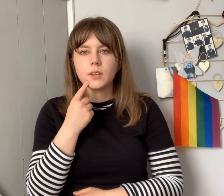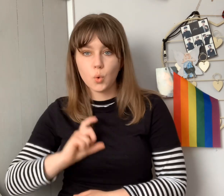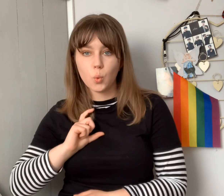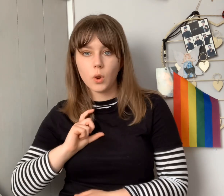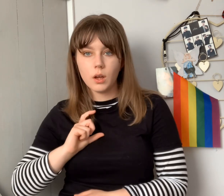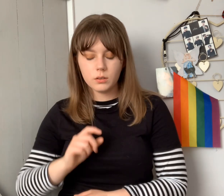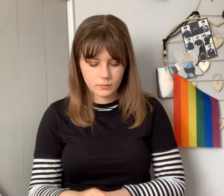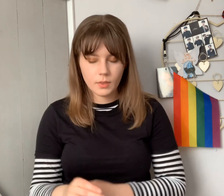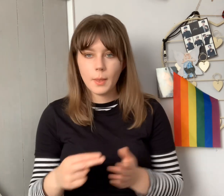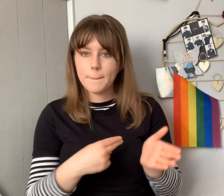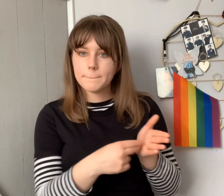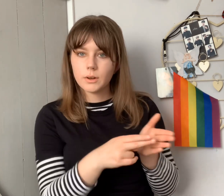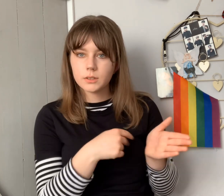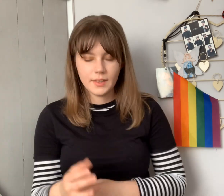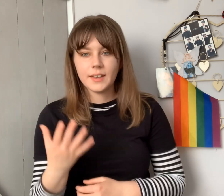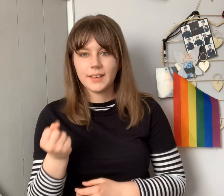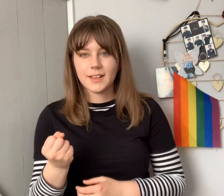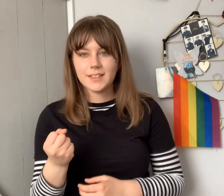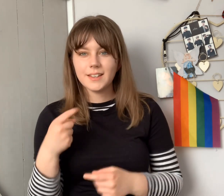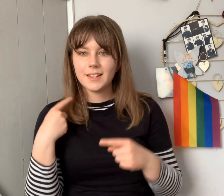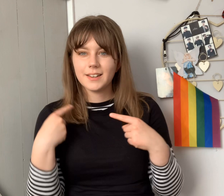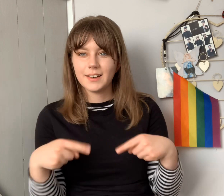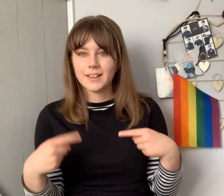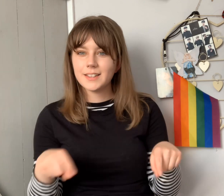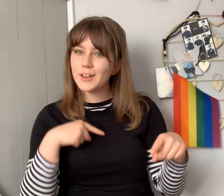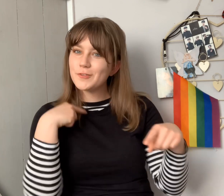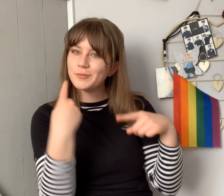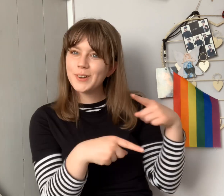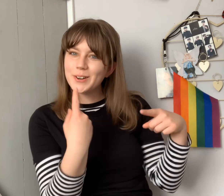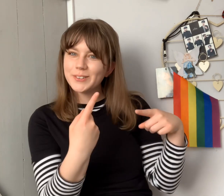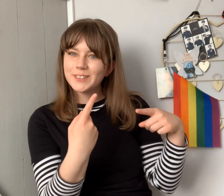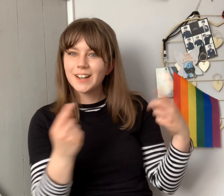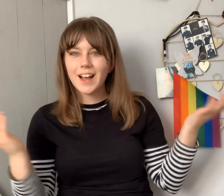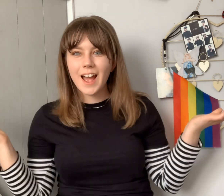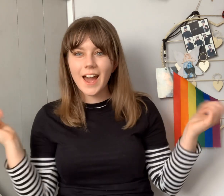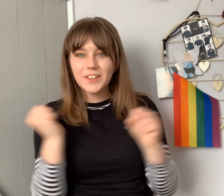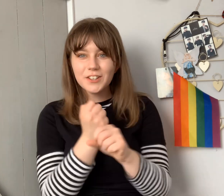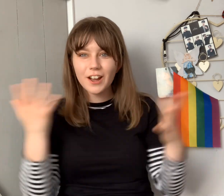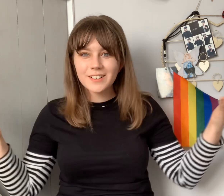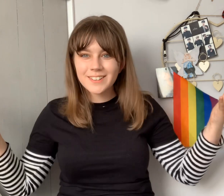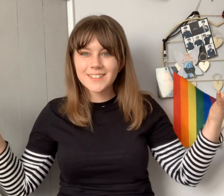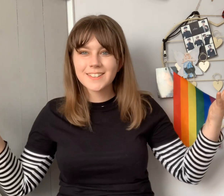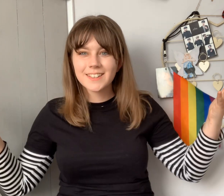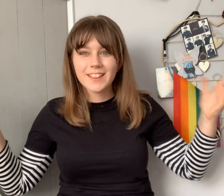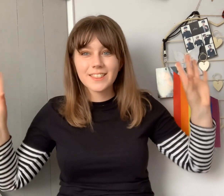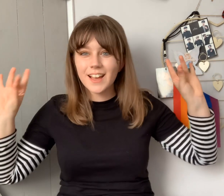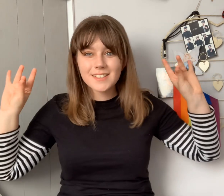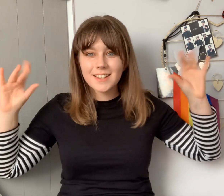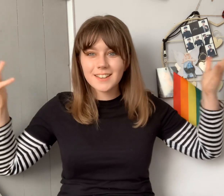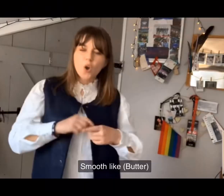"Cooler" "butter" "Get it, let it roll!" And then you're done! That's it